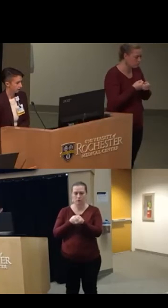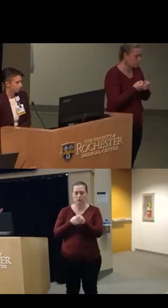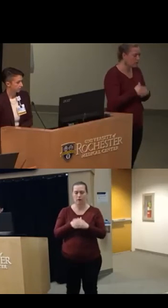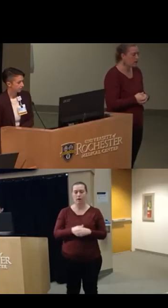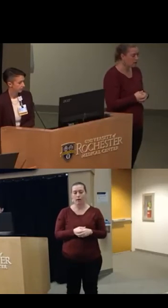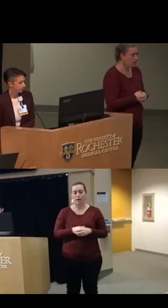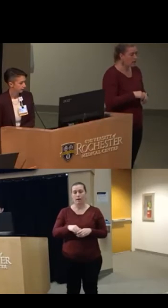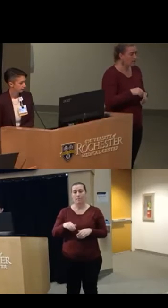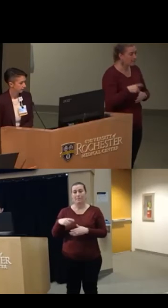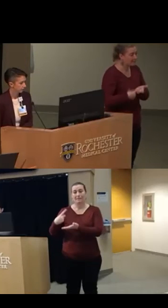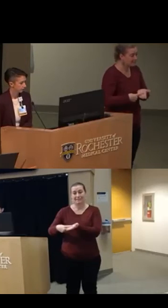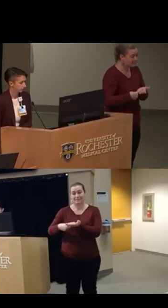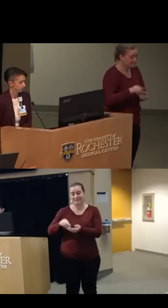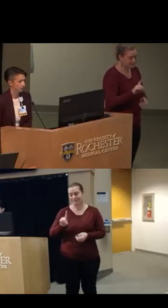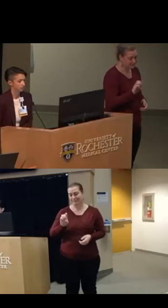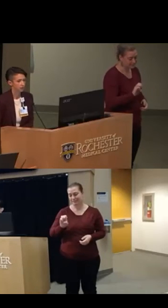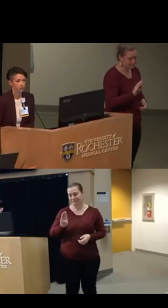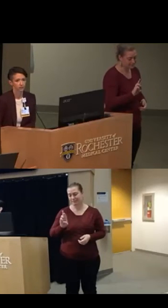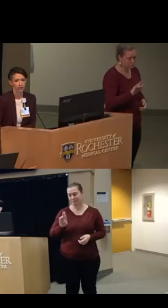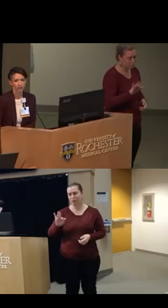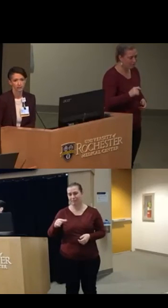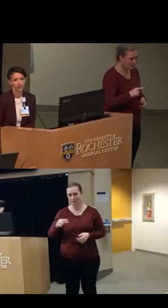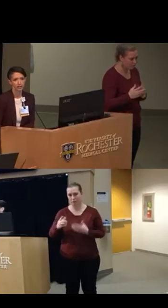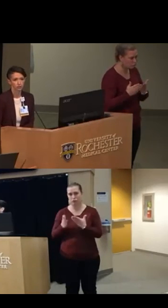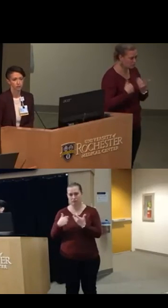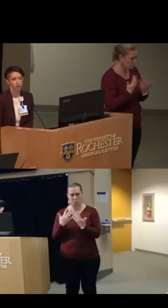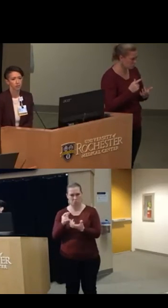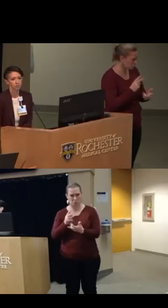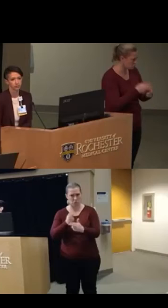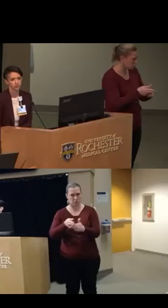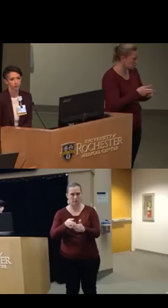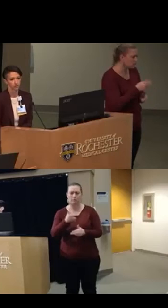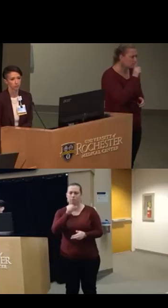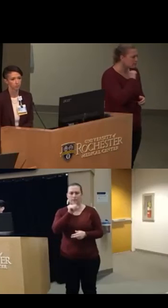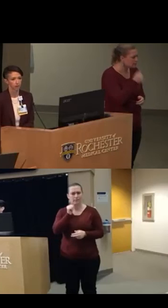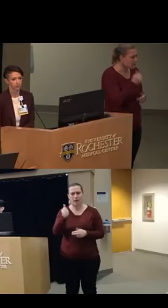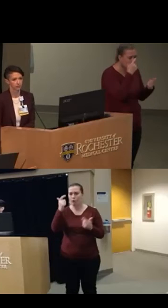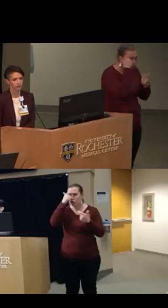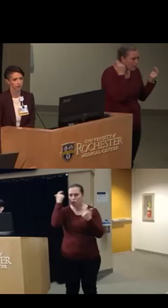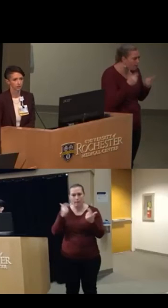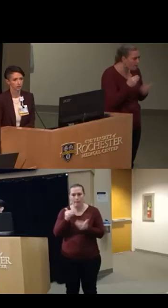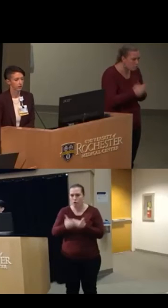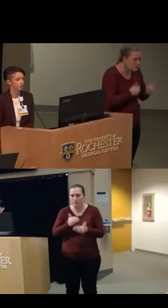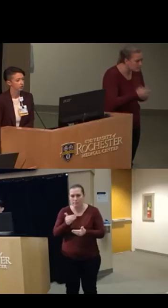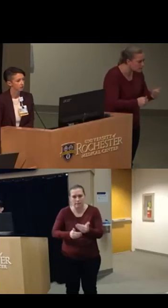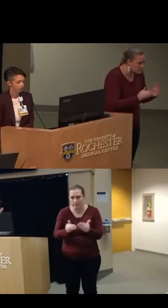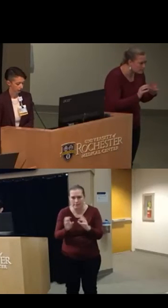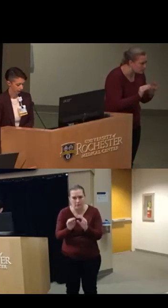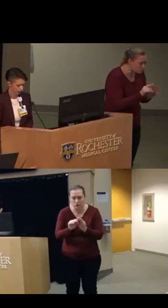debriefing service I want to just say it's not a trauma processing or trauma reprocessing session